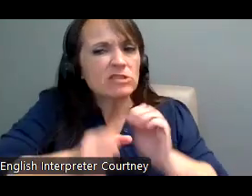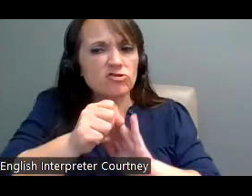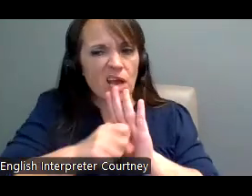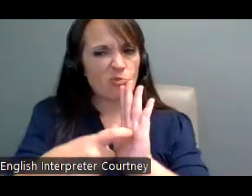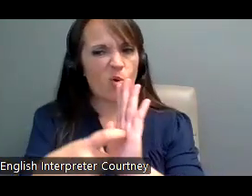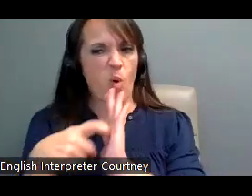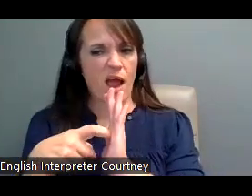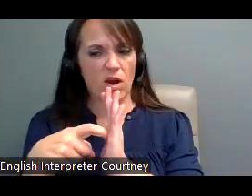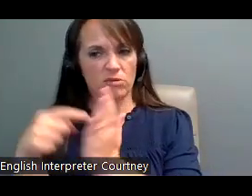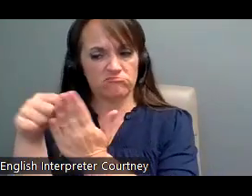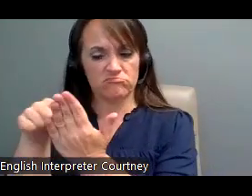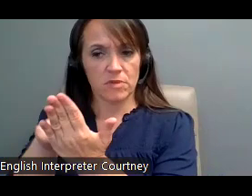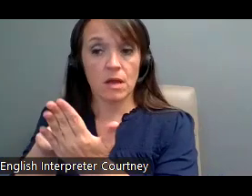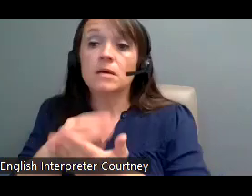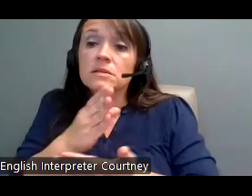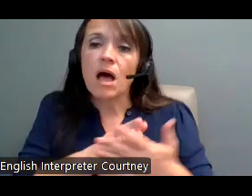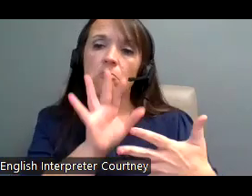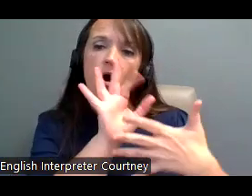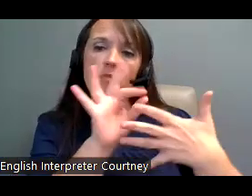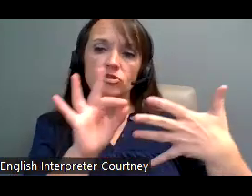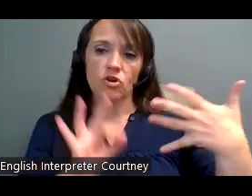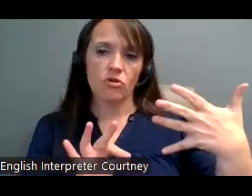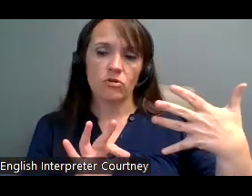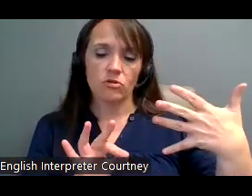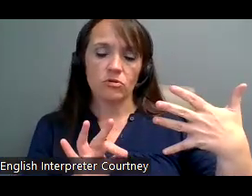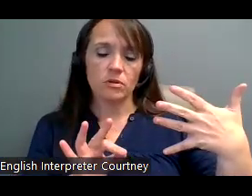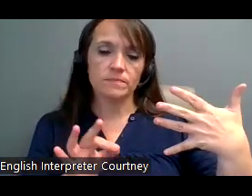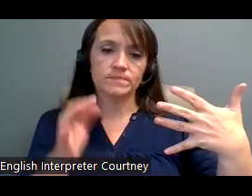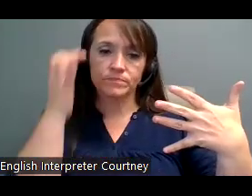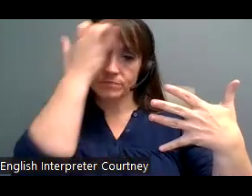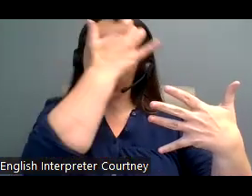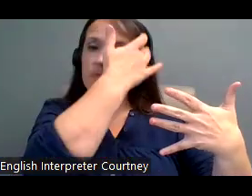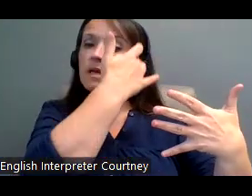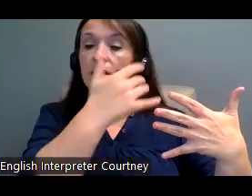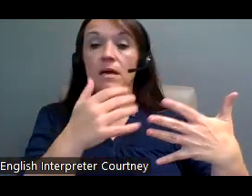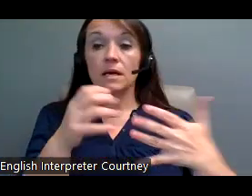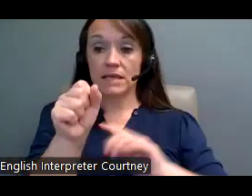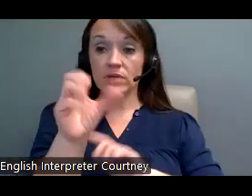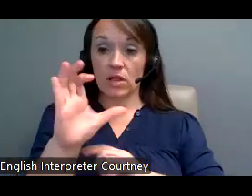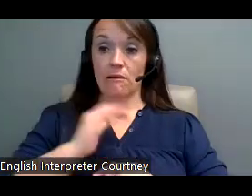a list of optional benefits. In South Carolina, our program is called Healthy Connections.